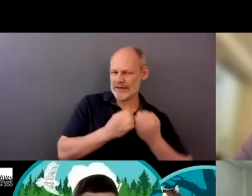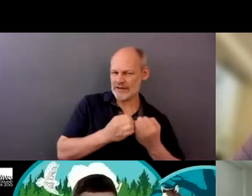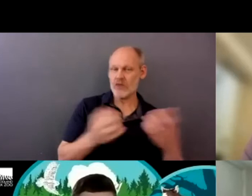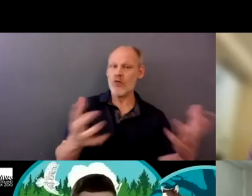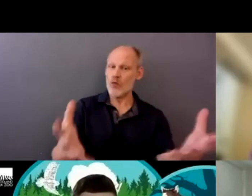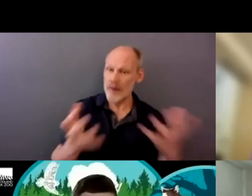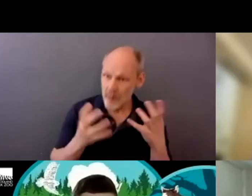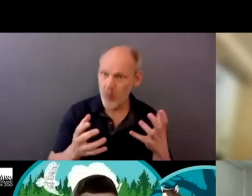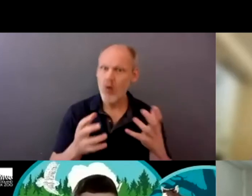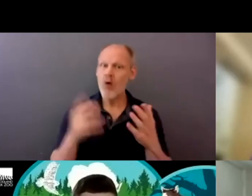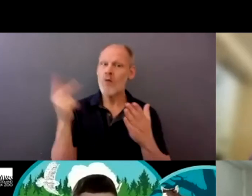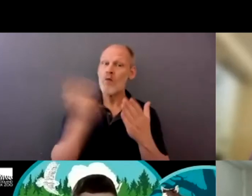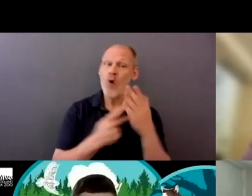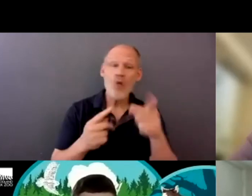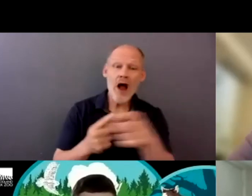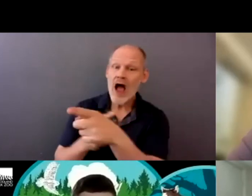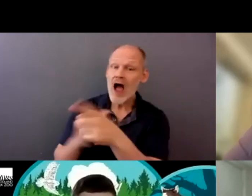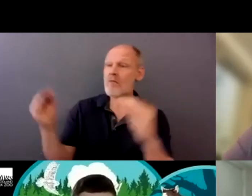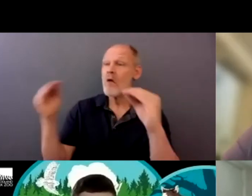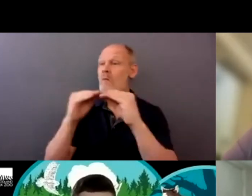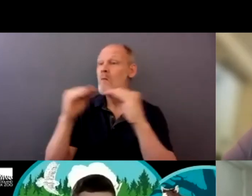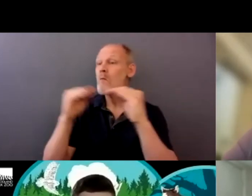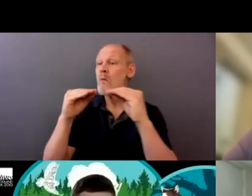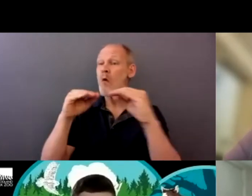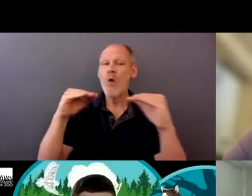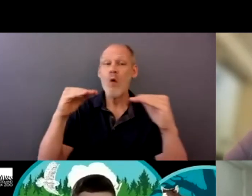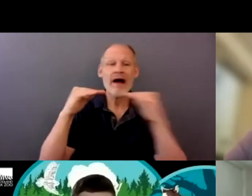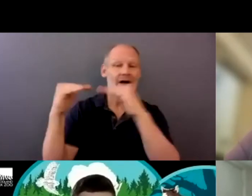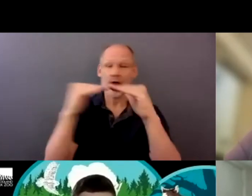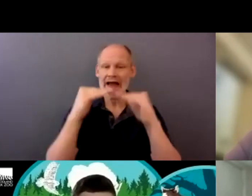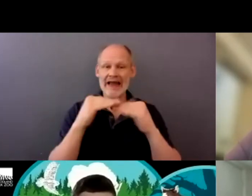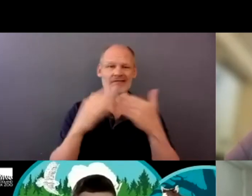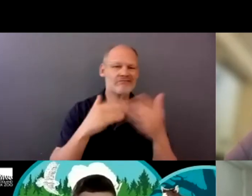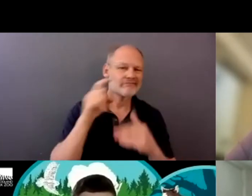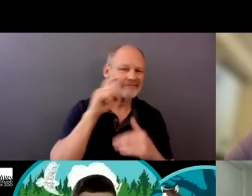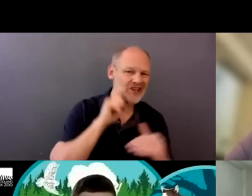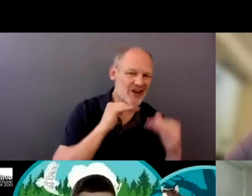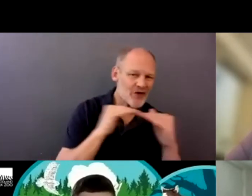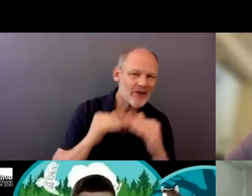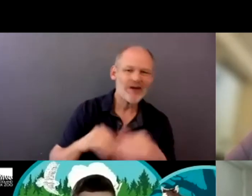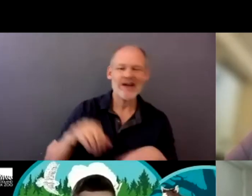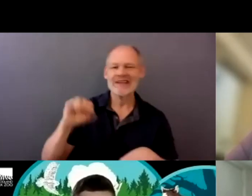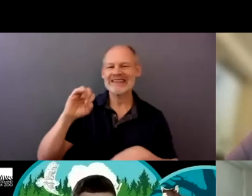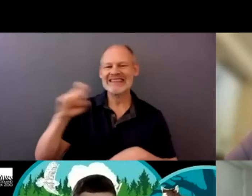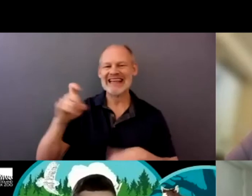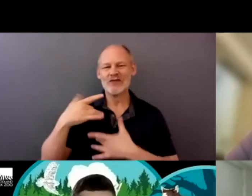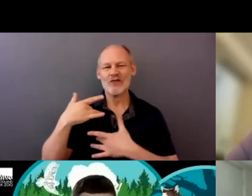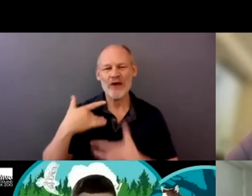intersections with regard to racial equity, gender equity, sexual orientation, and accessibility for